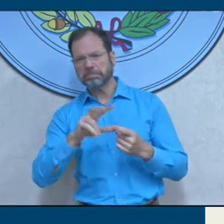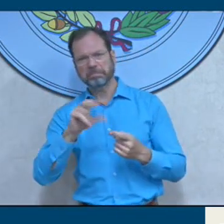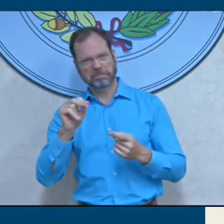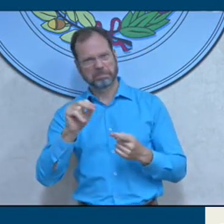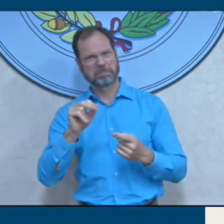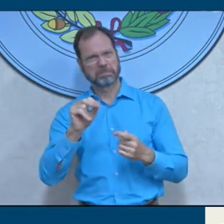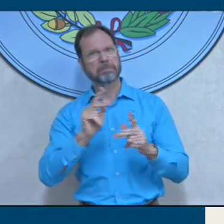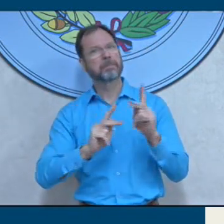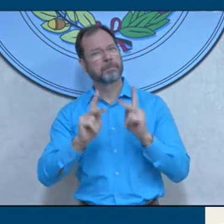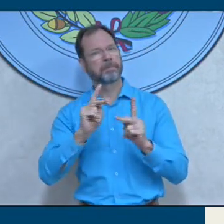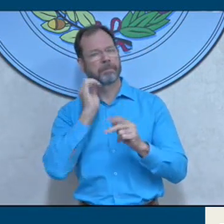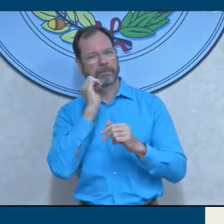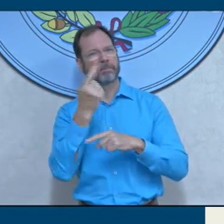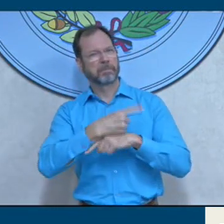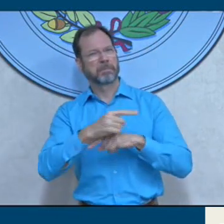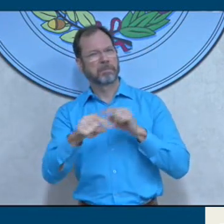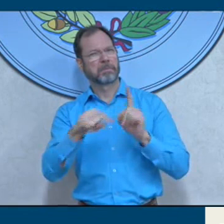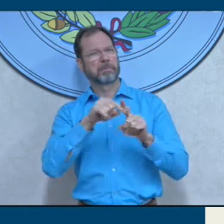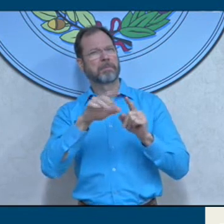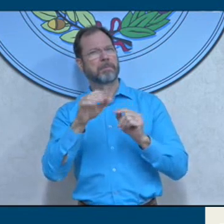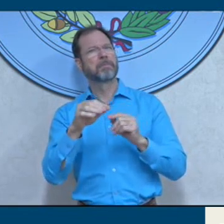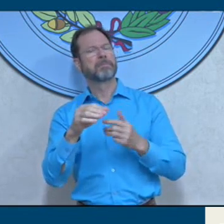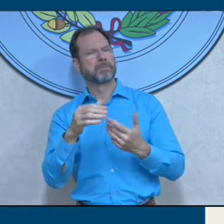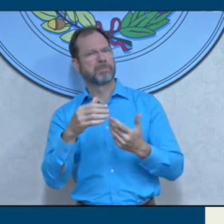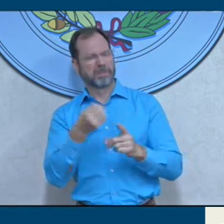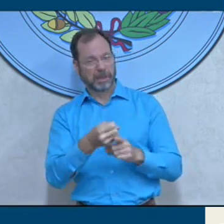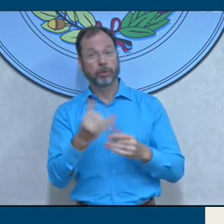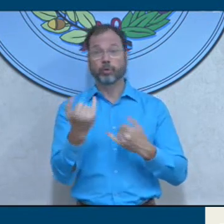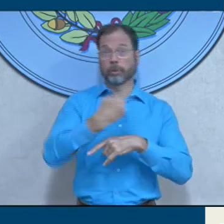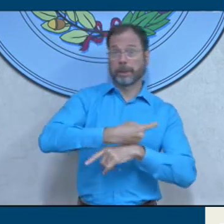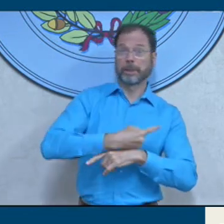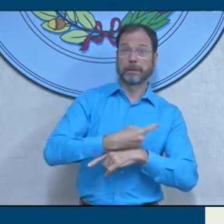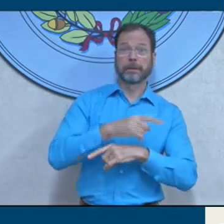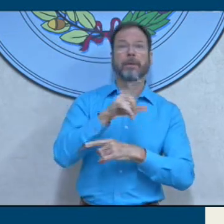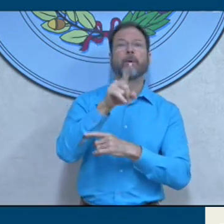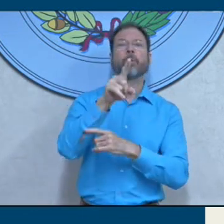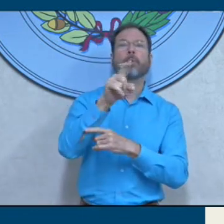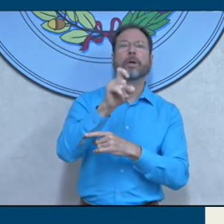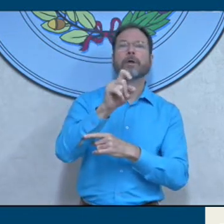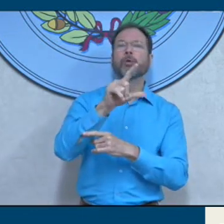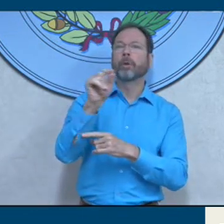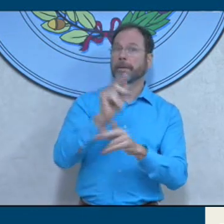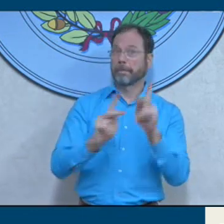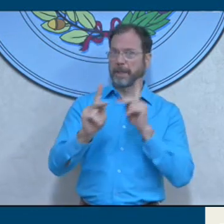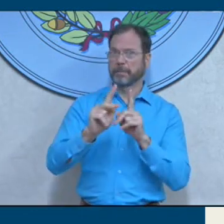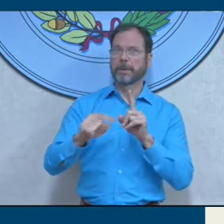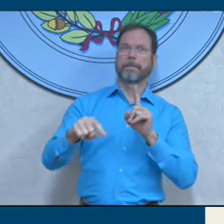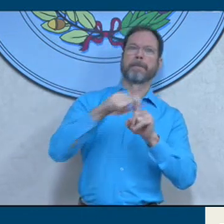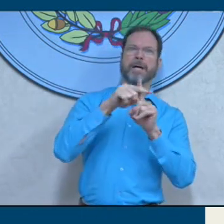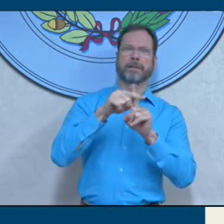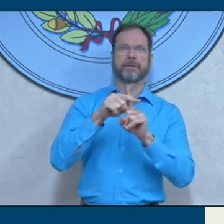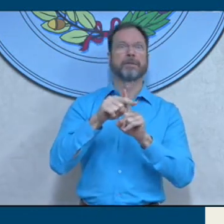HAS BEEN AVERAGING WHAT WELL BELOW 50 PER DAY AROUND 25 TO